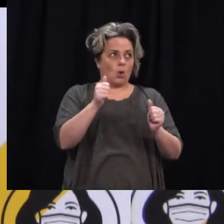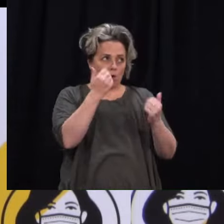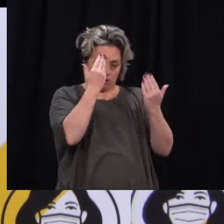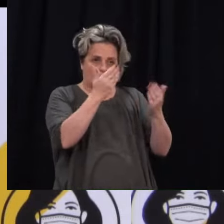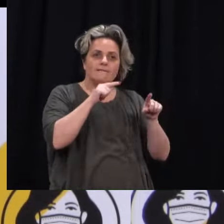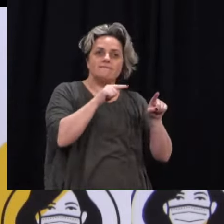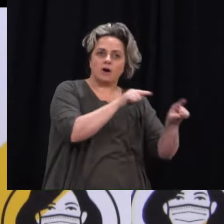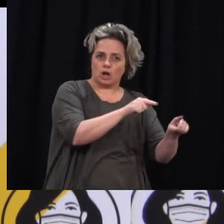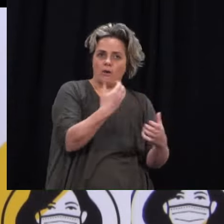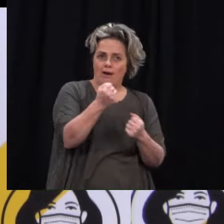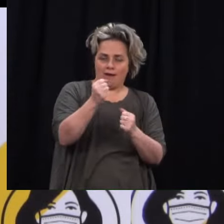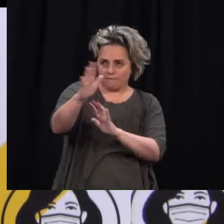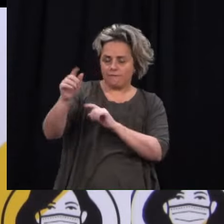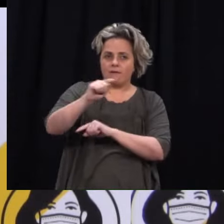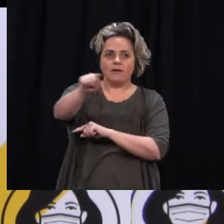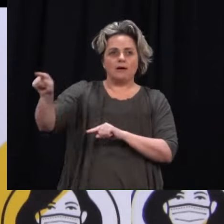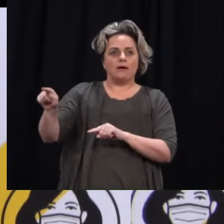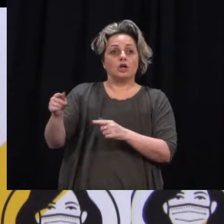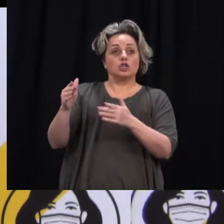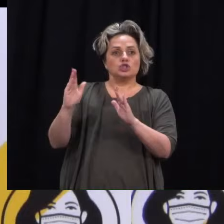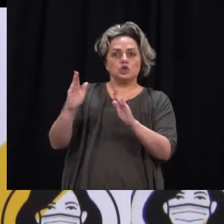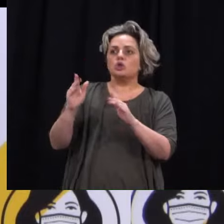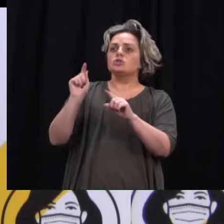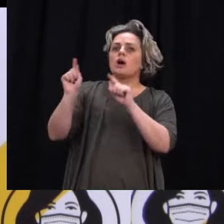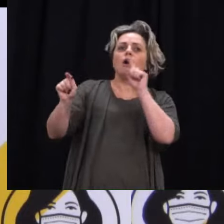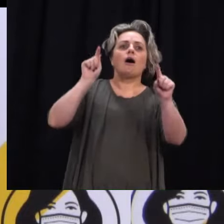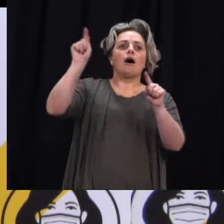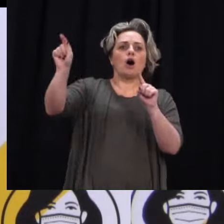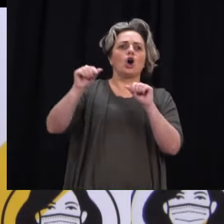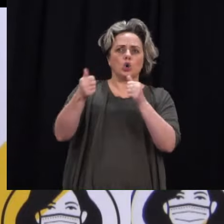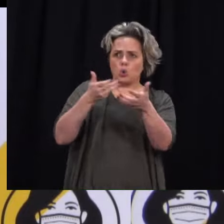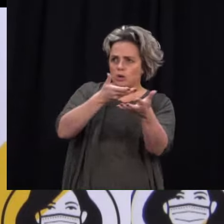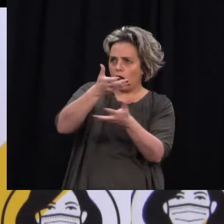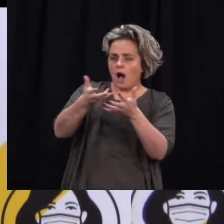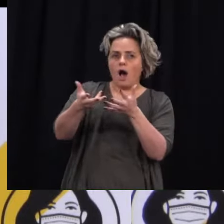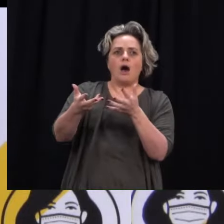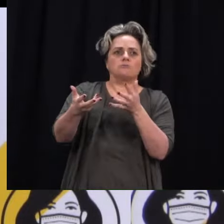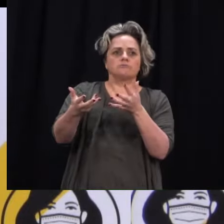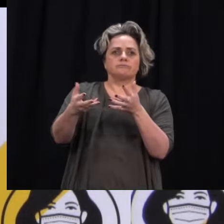very good at responding to the call to test an isolate and we